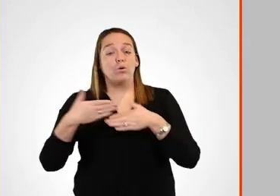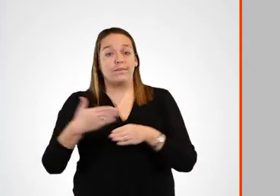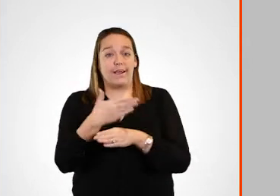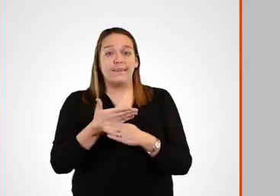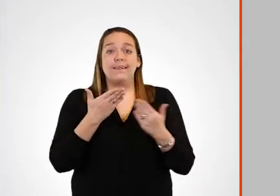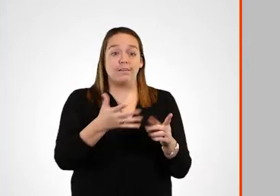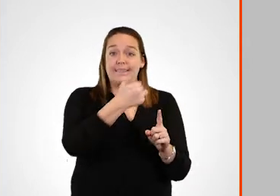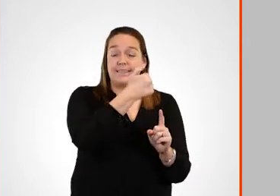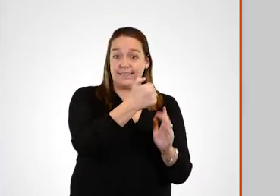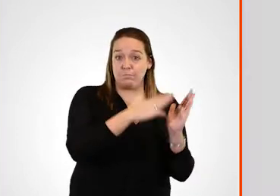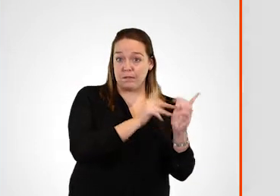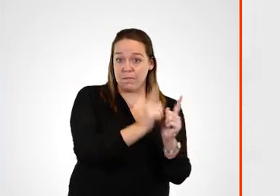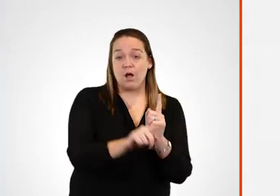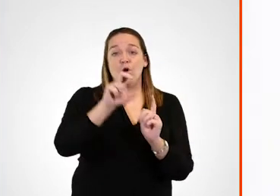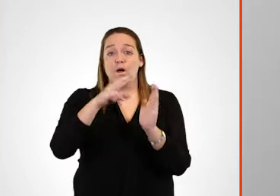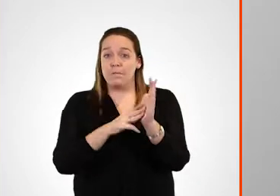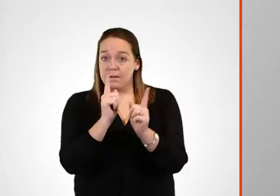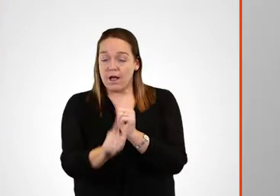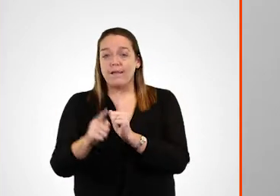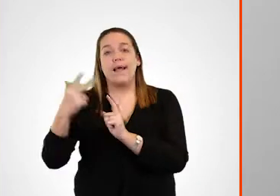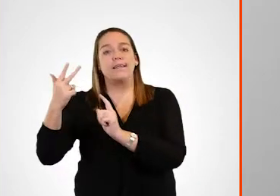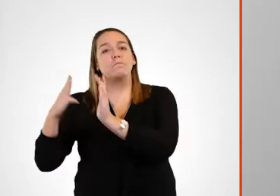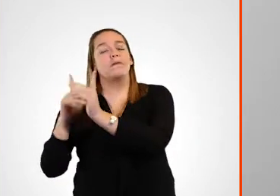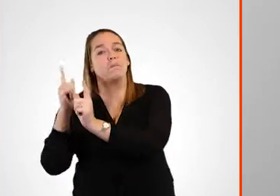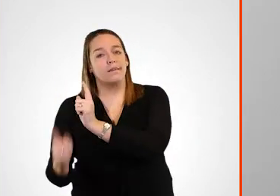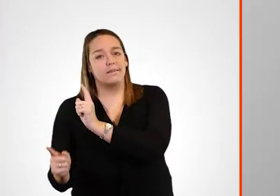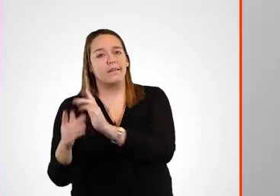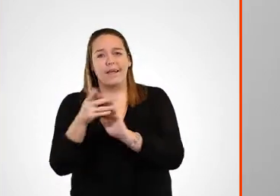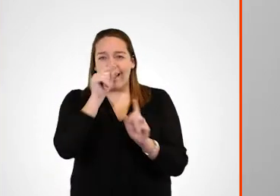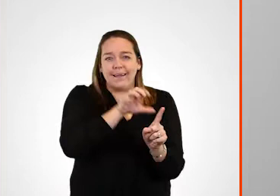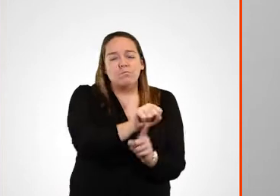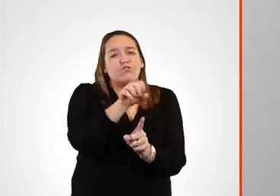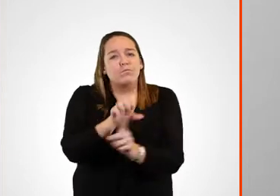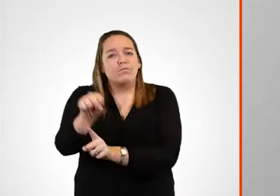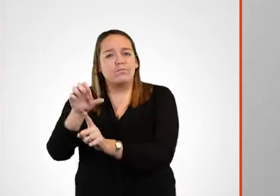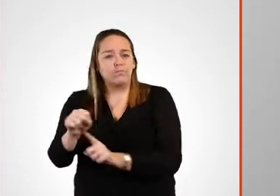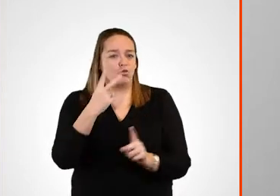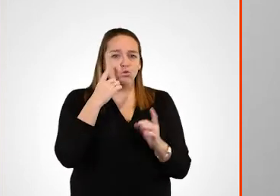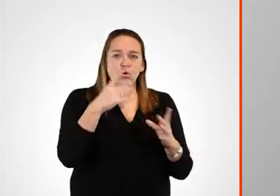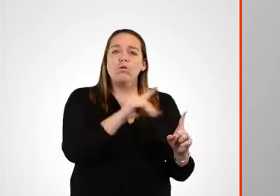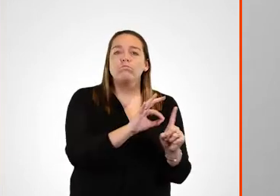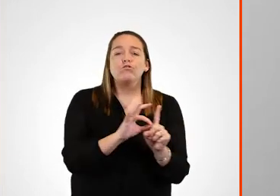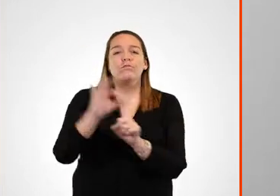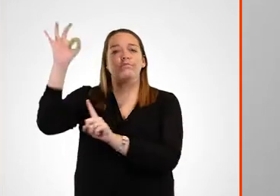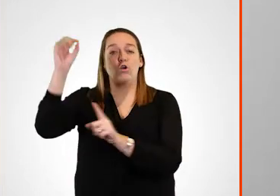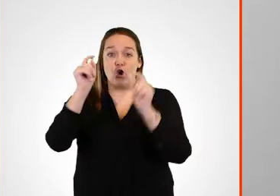12 and 18 months to capture that progression, to capture their earliest improvements